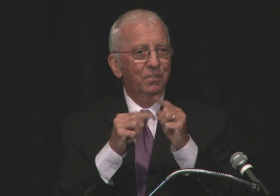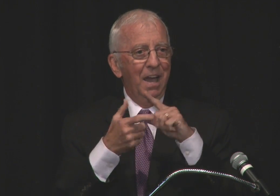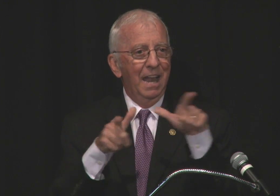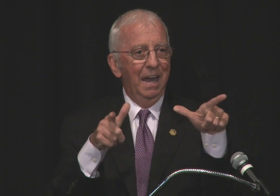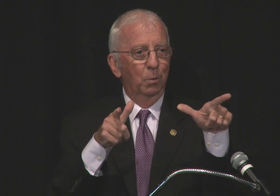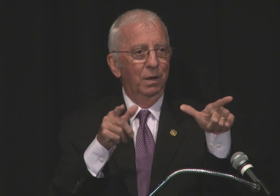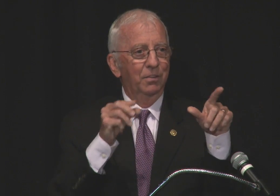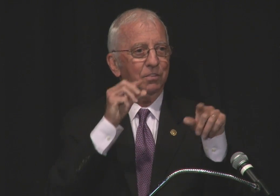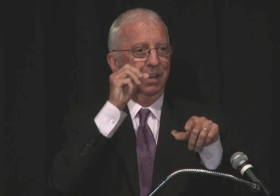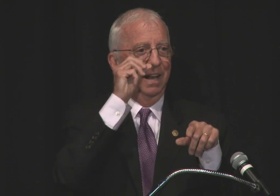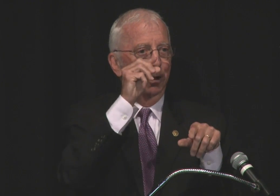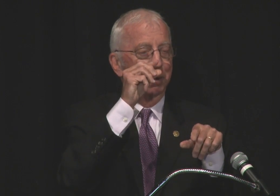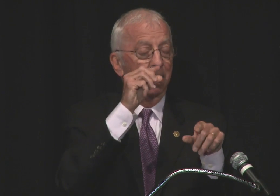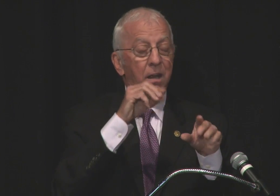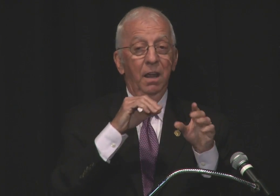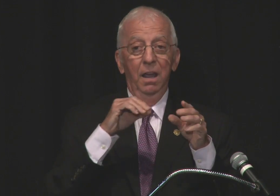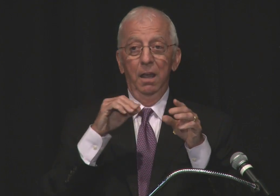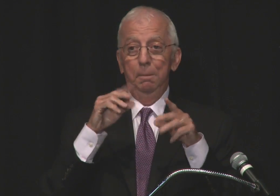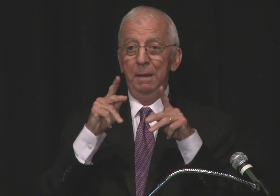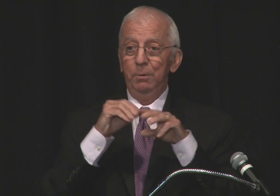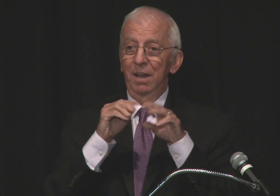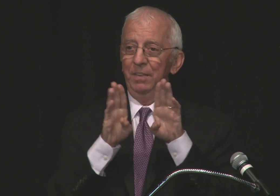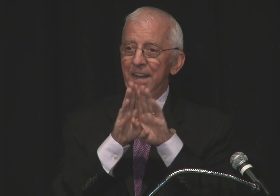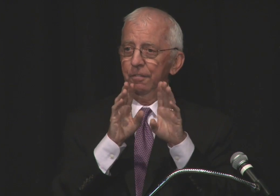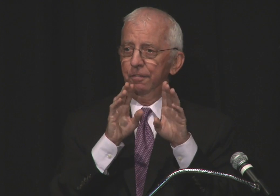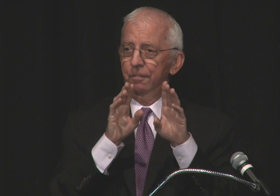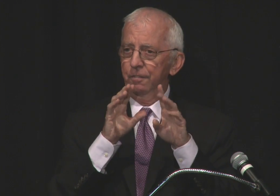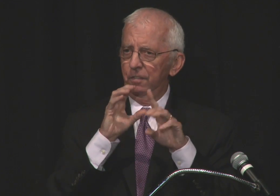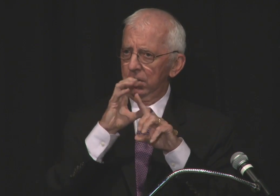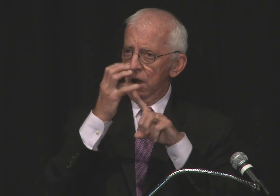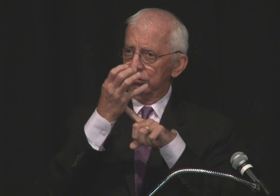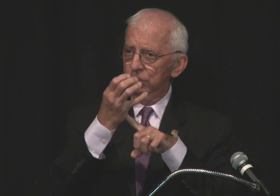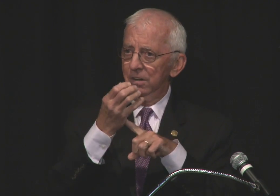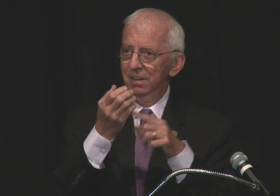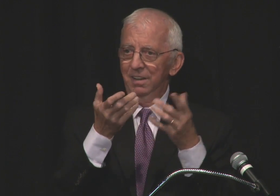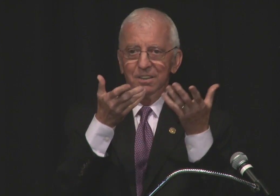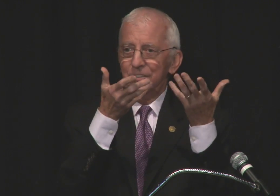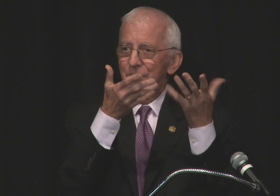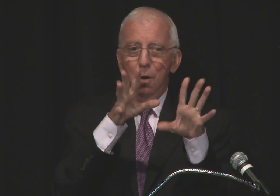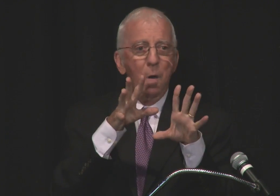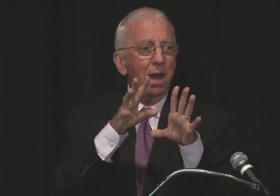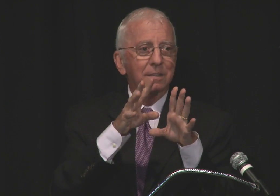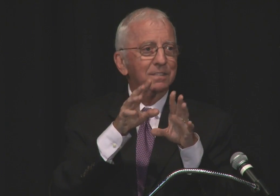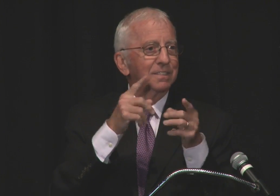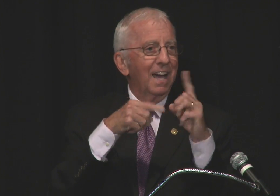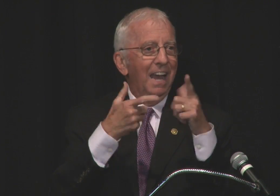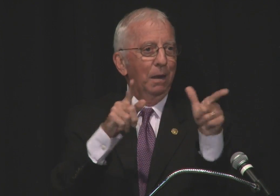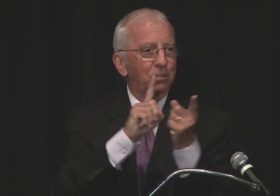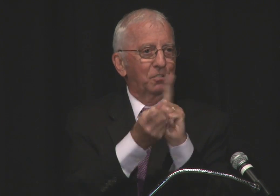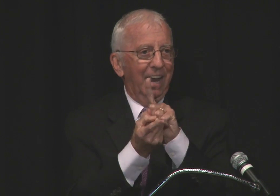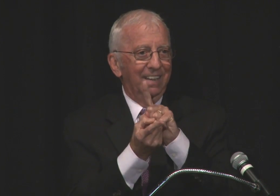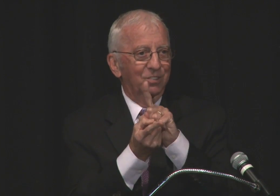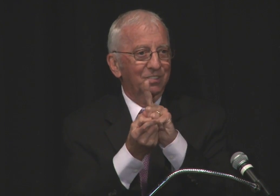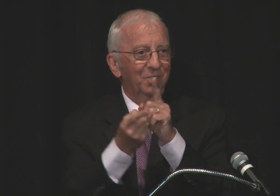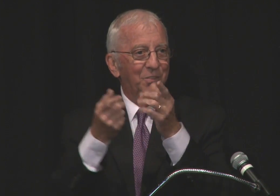sign language a little bit. People in the deaf culture don't want sign language changed,